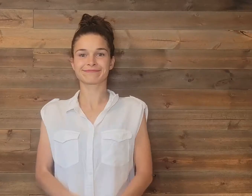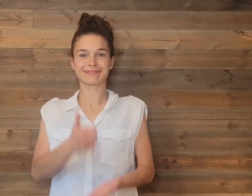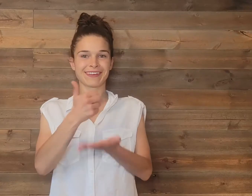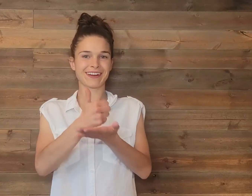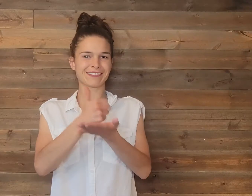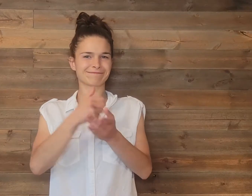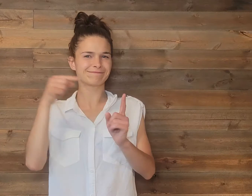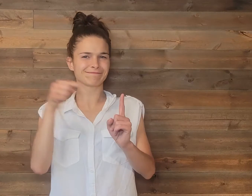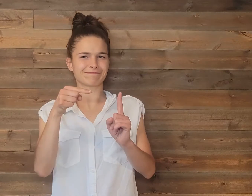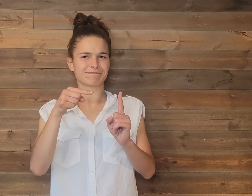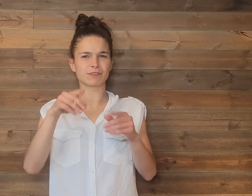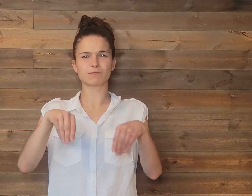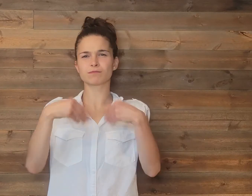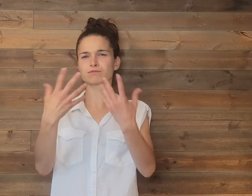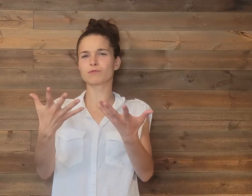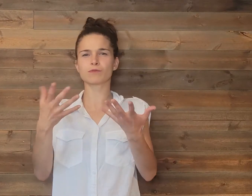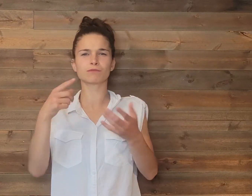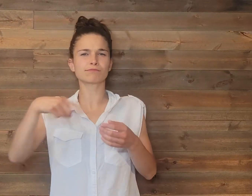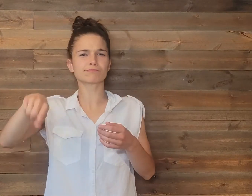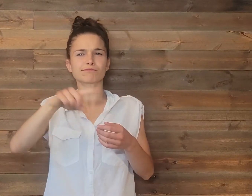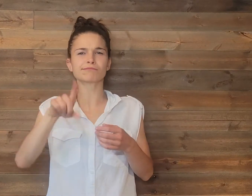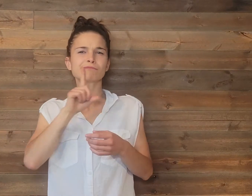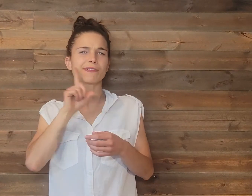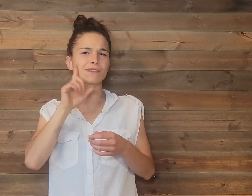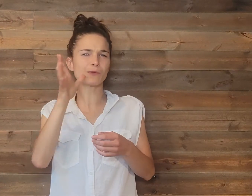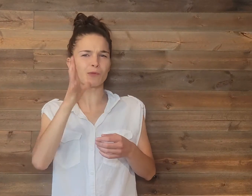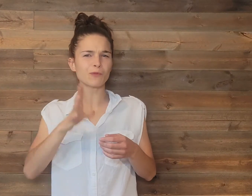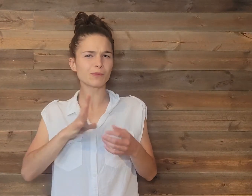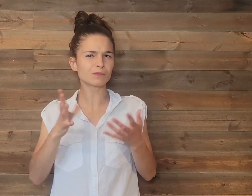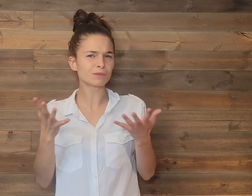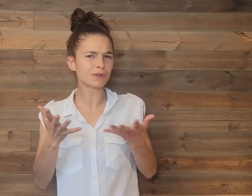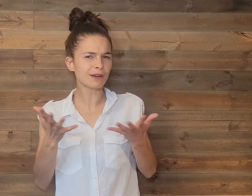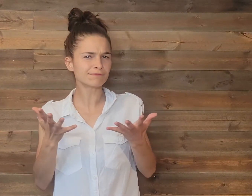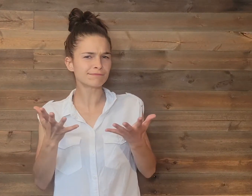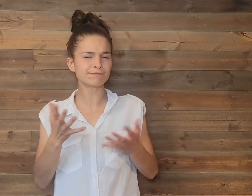[Nicole]: What help do you provide to Deaf women?